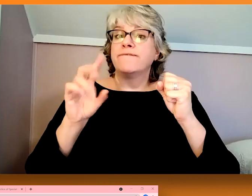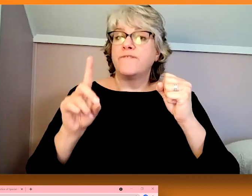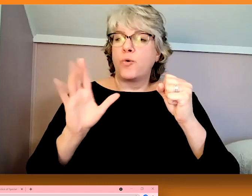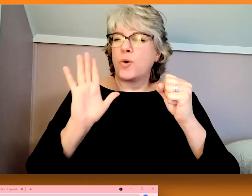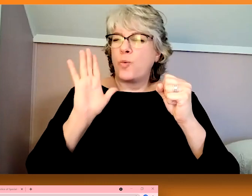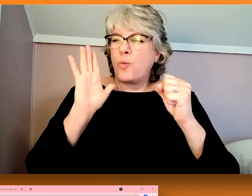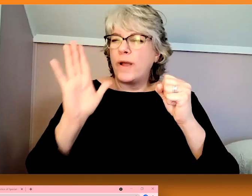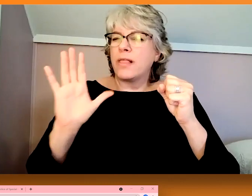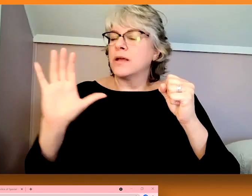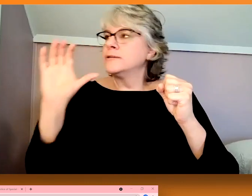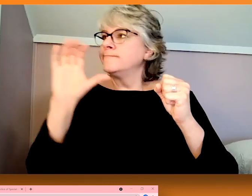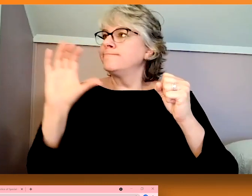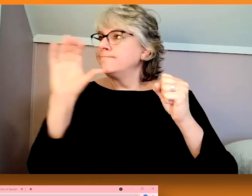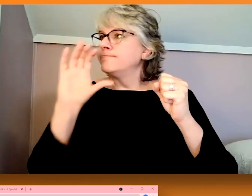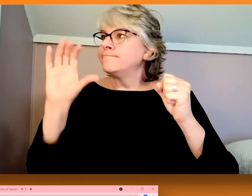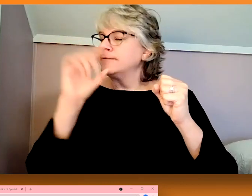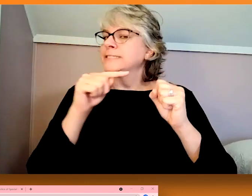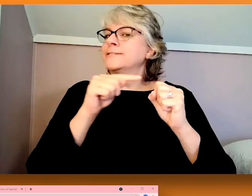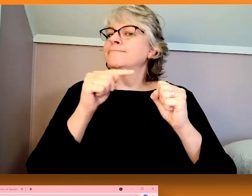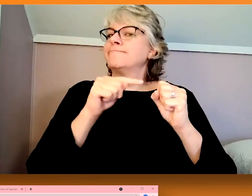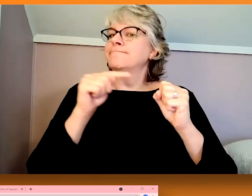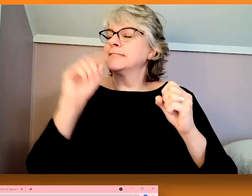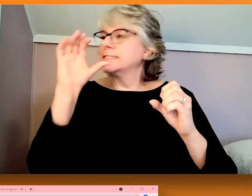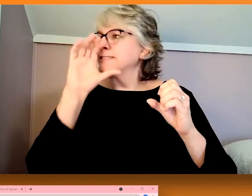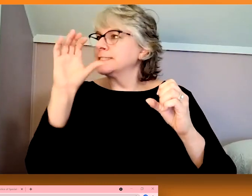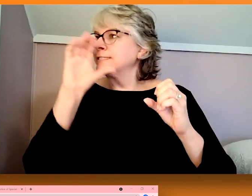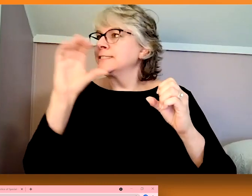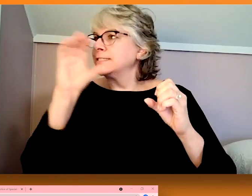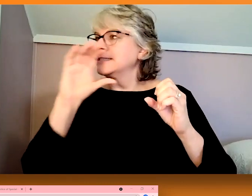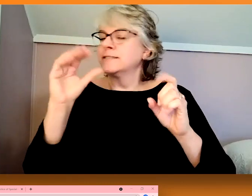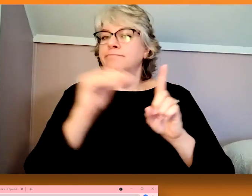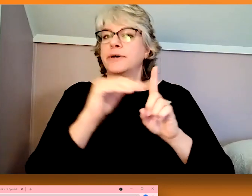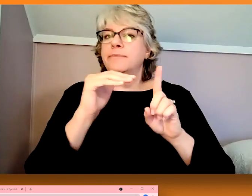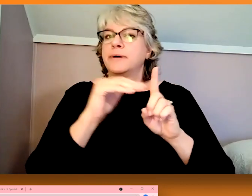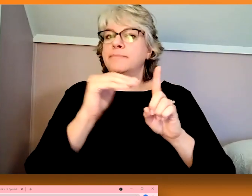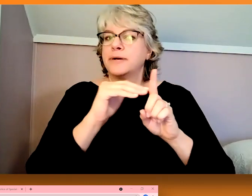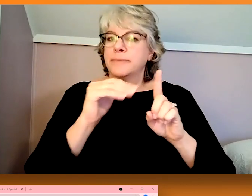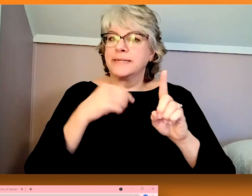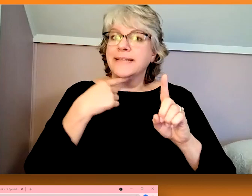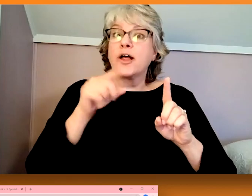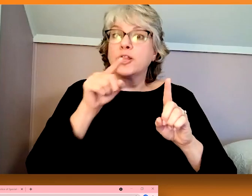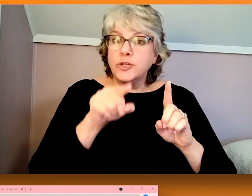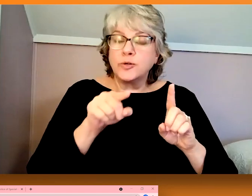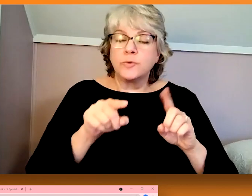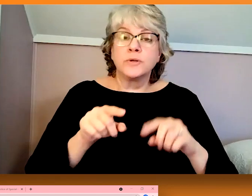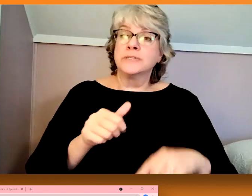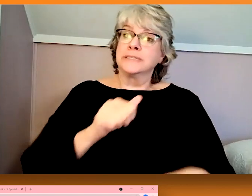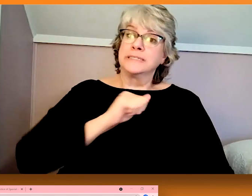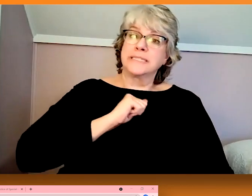That's what's crucial in my opinion because you don't have to keep going in and searching and searching.